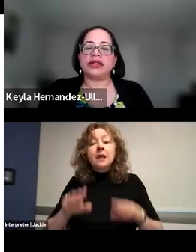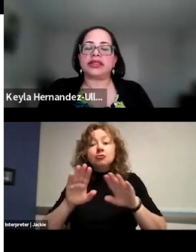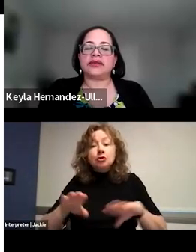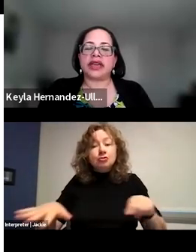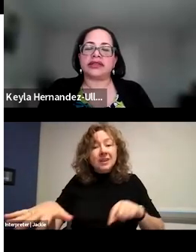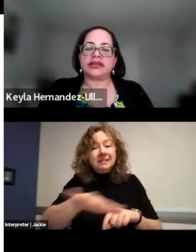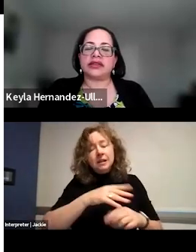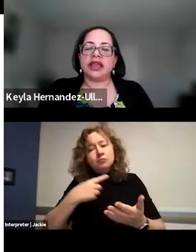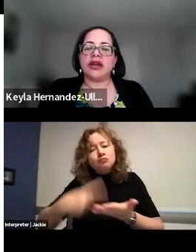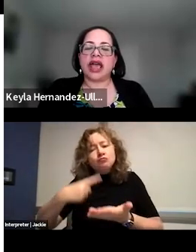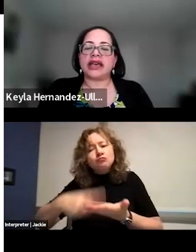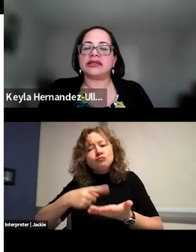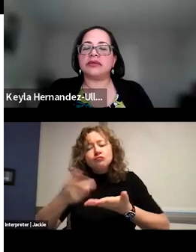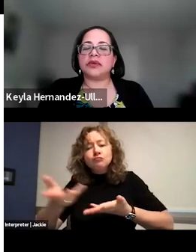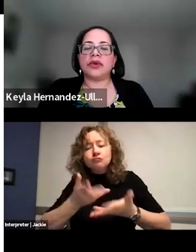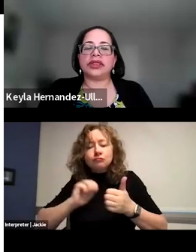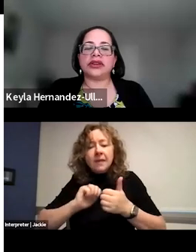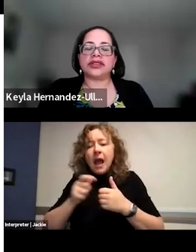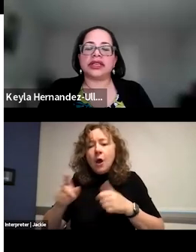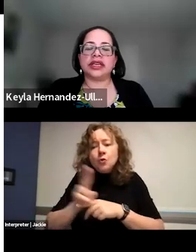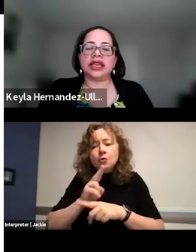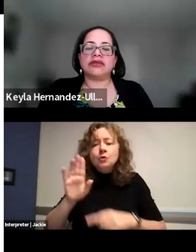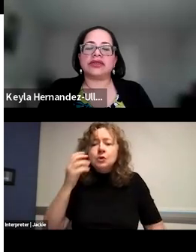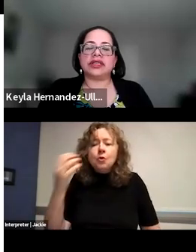Keyla Hernandez-Ulloa: talk to children about how they use wireless devices.